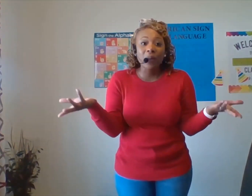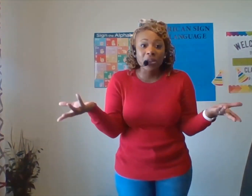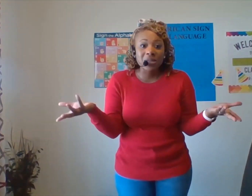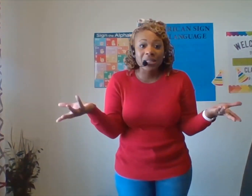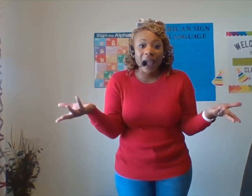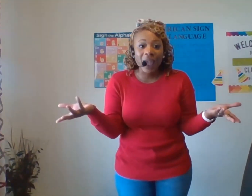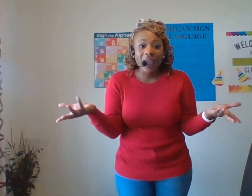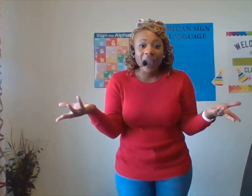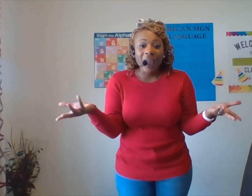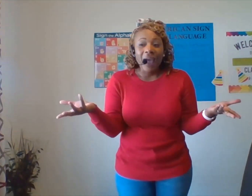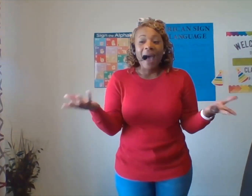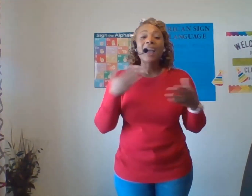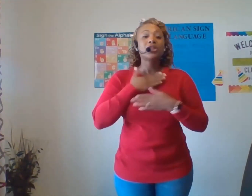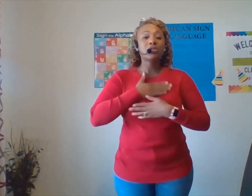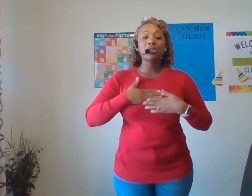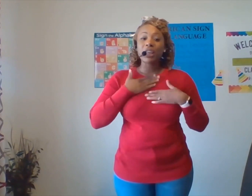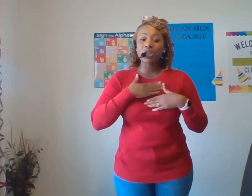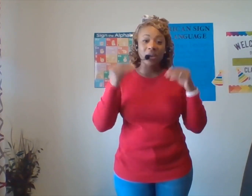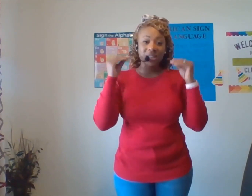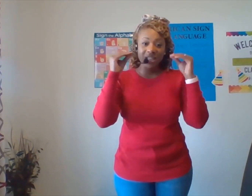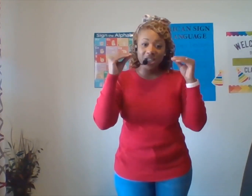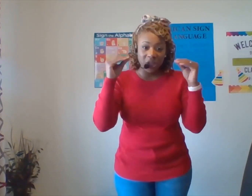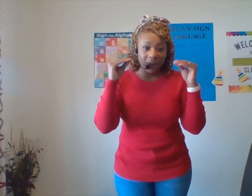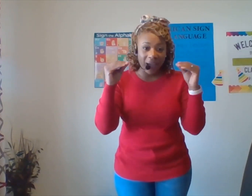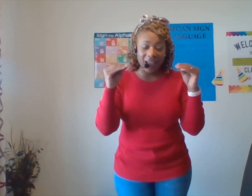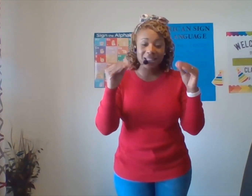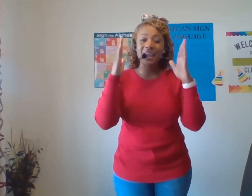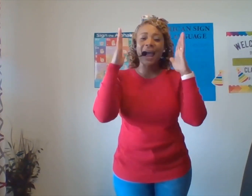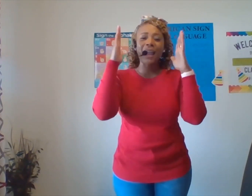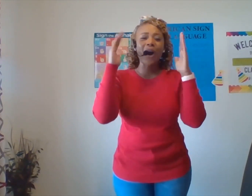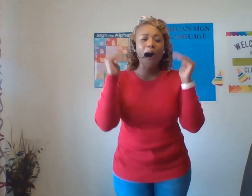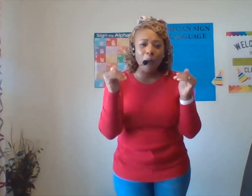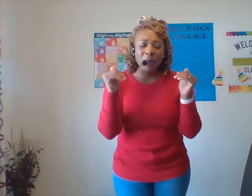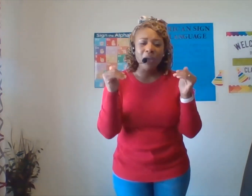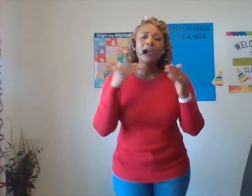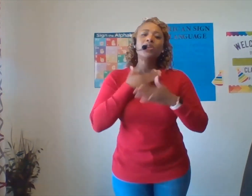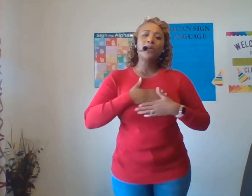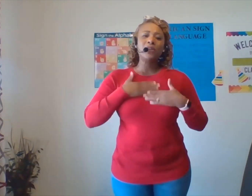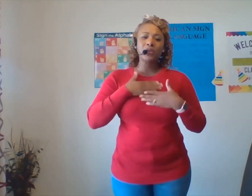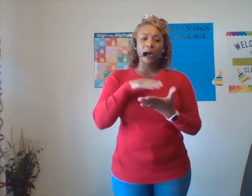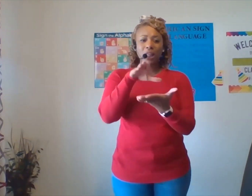with you today I truly enjoyed teaching you guys and I hope you enjoy it